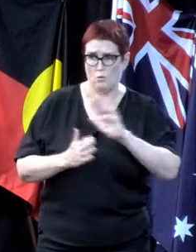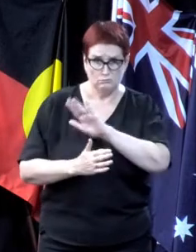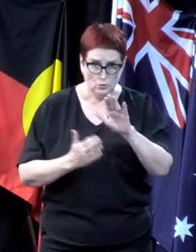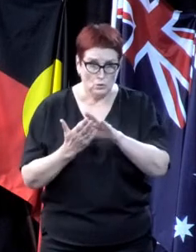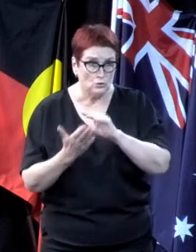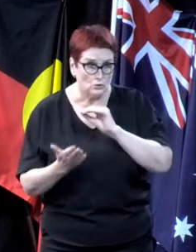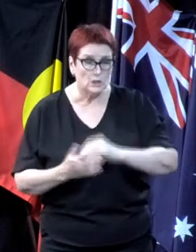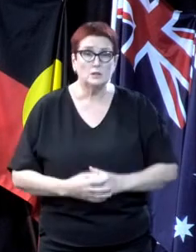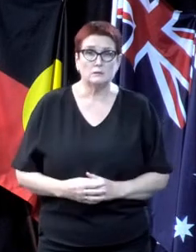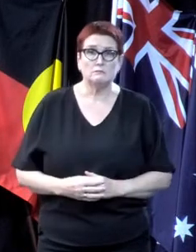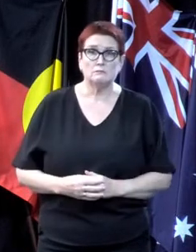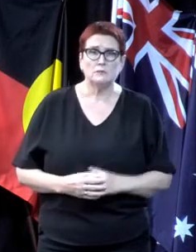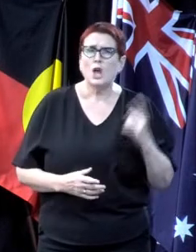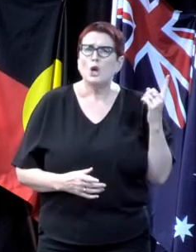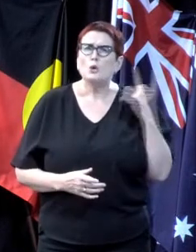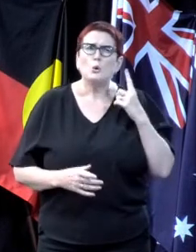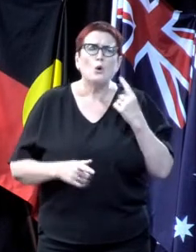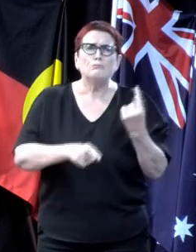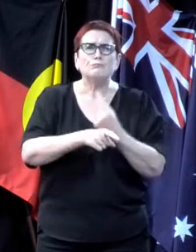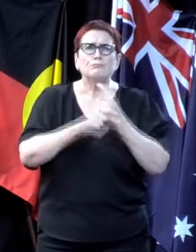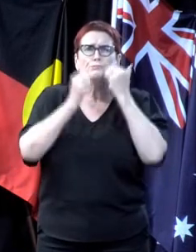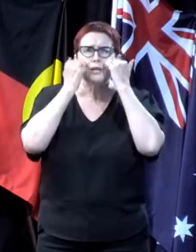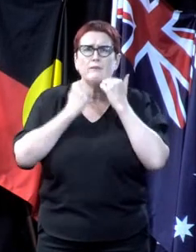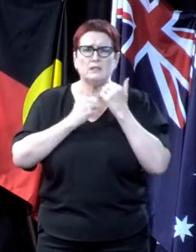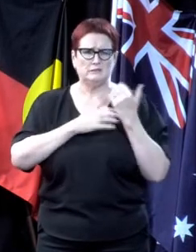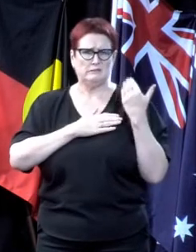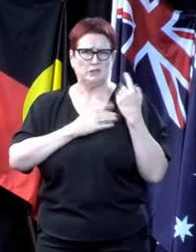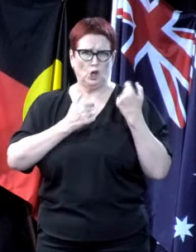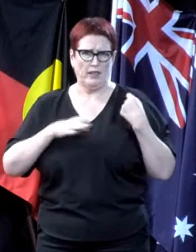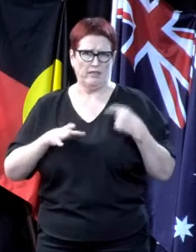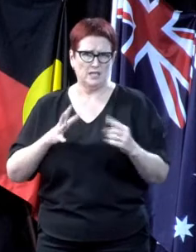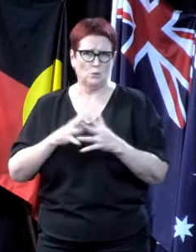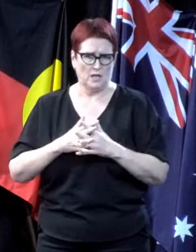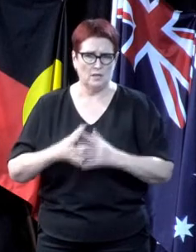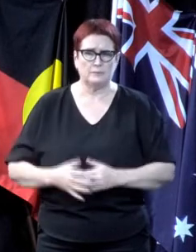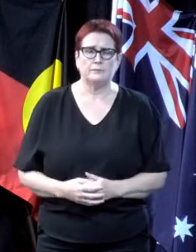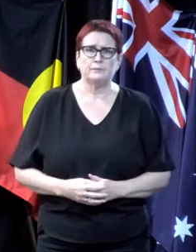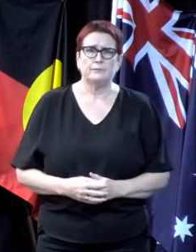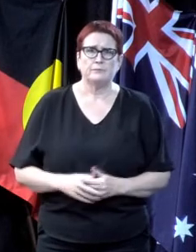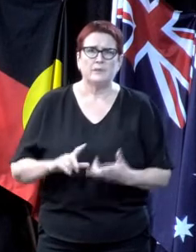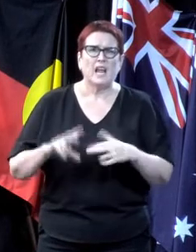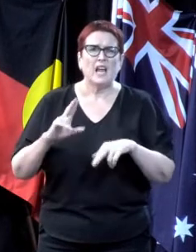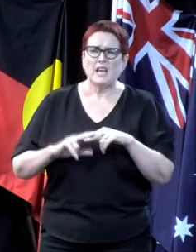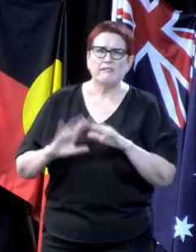about the negative impacts of devaluation of people with disability and the negative impacts of